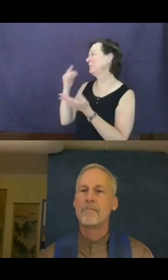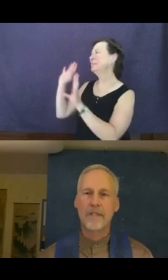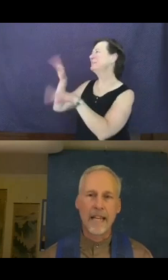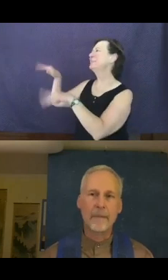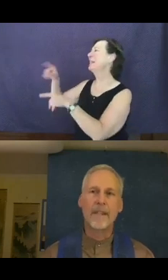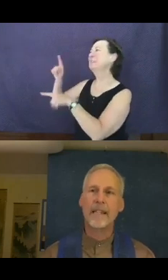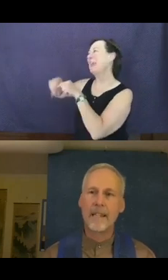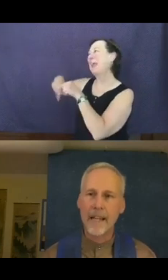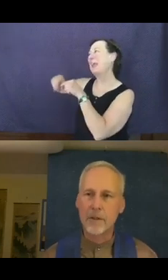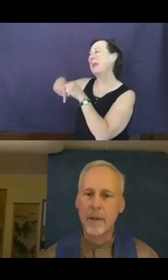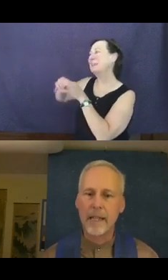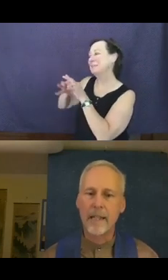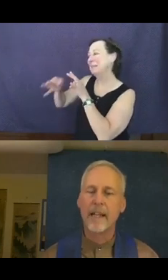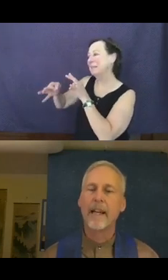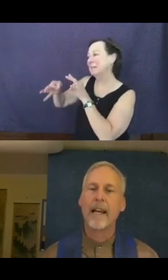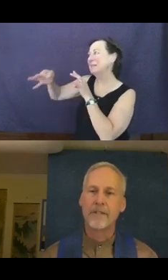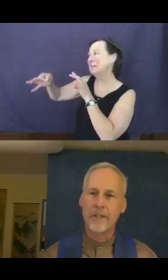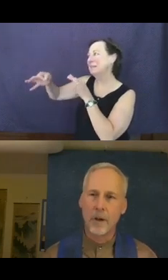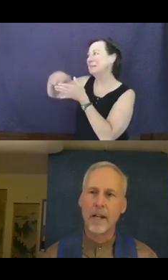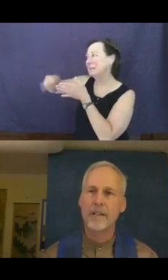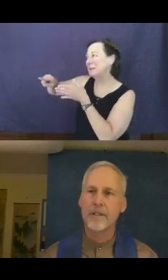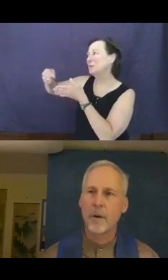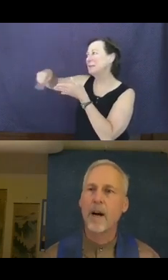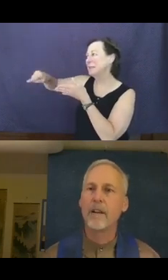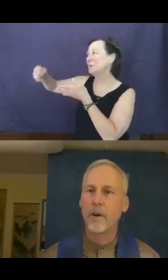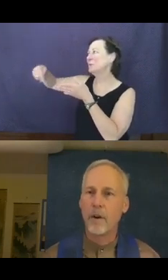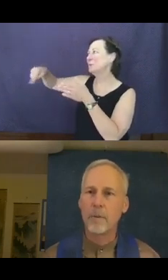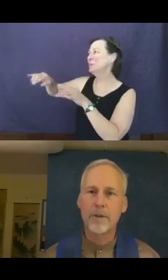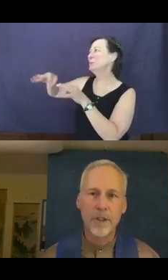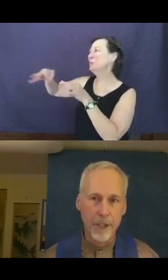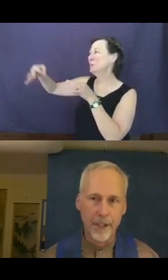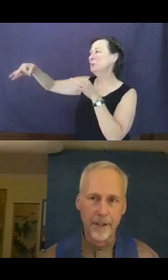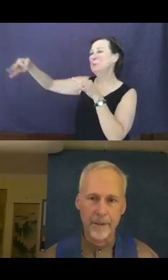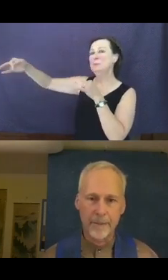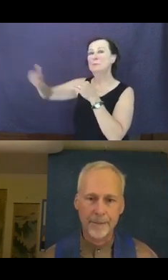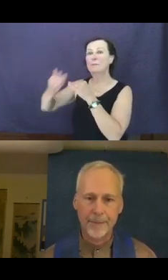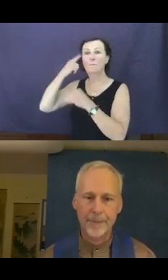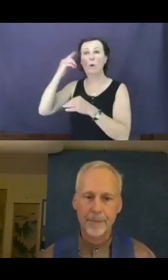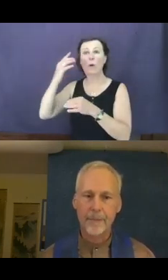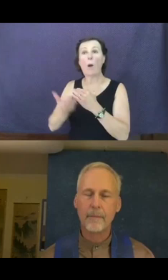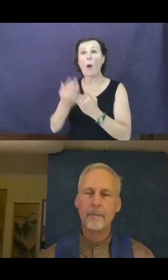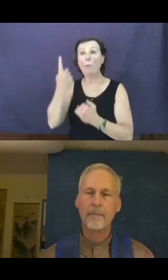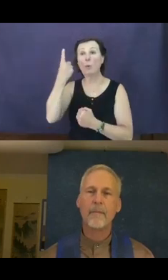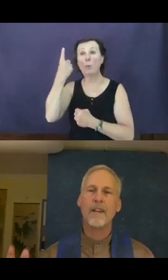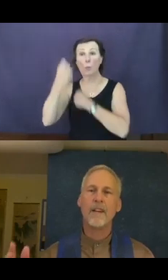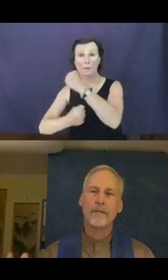Same thing the next week and so on and so on for almost a year.